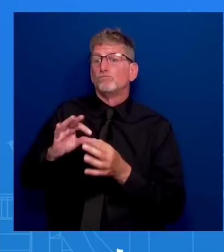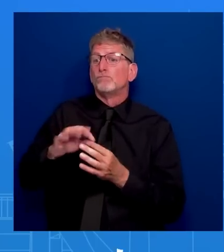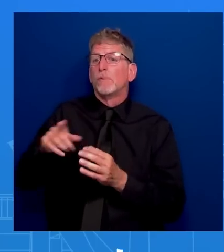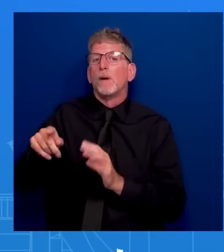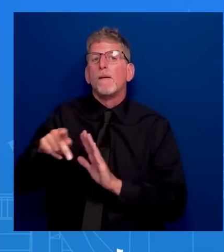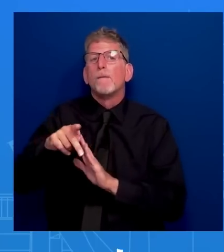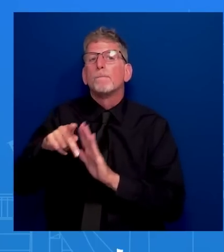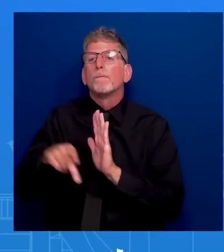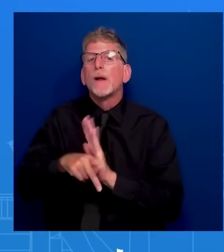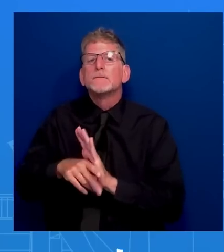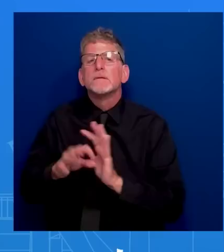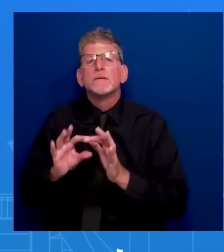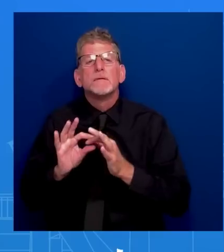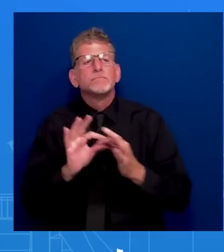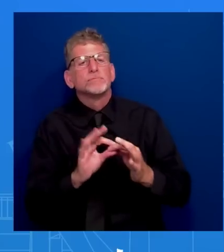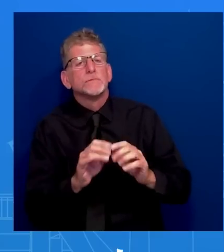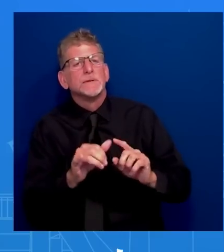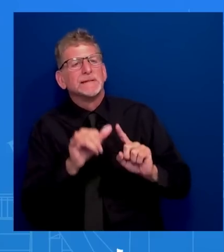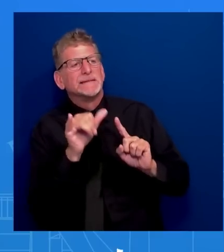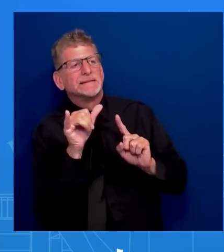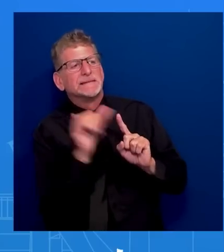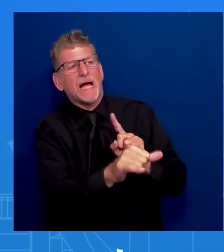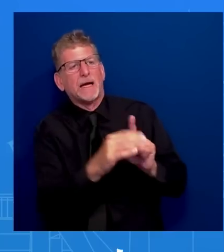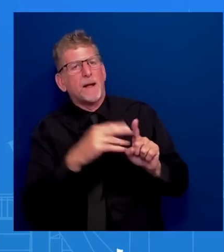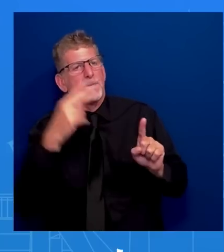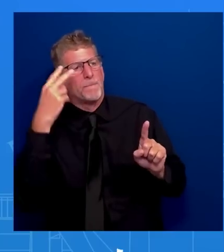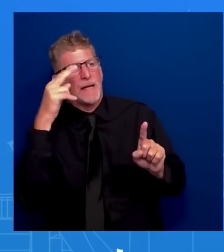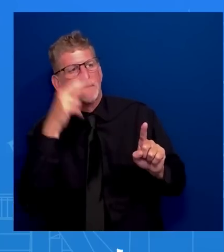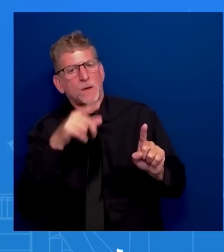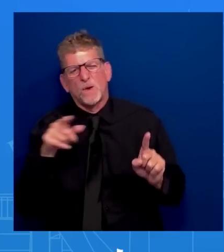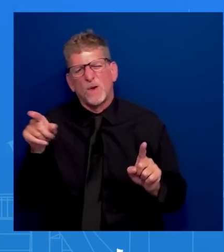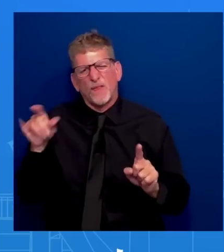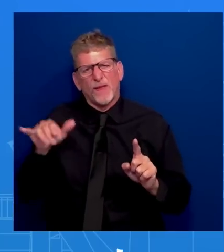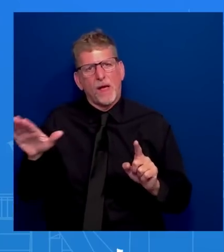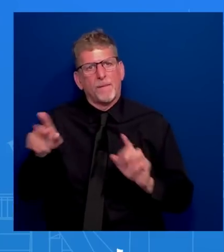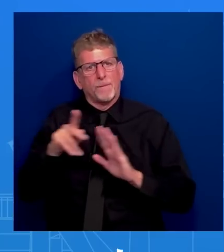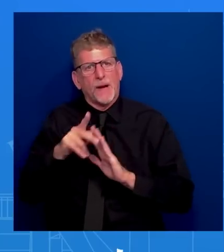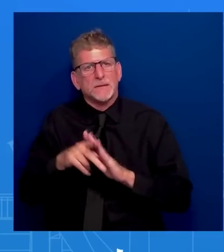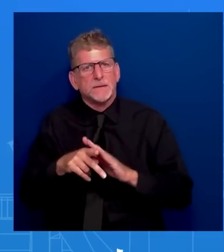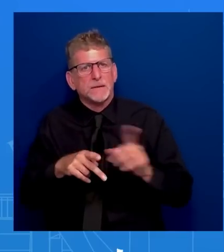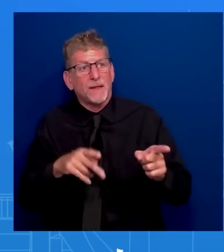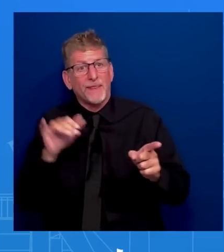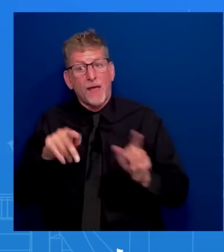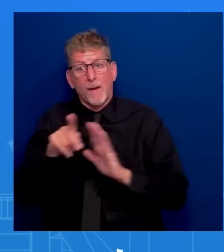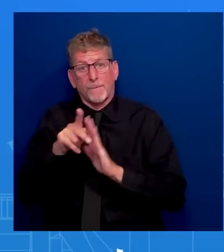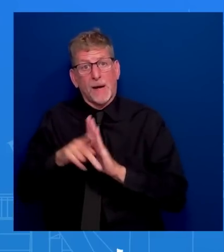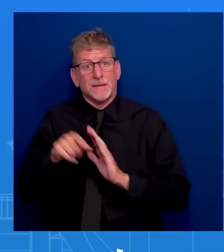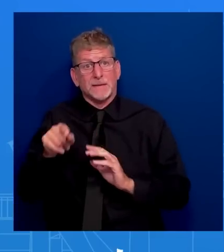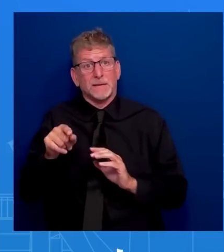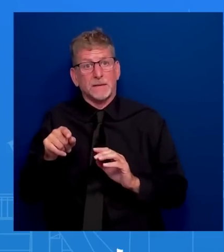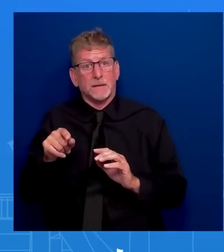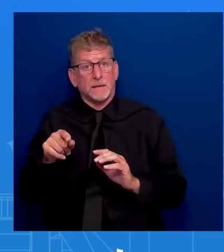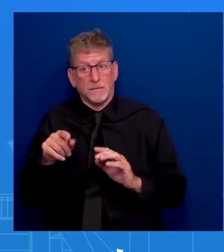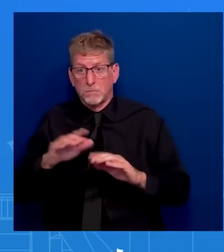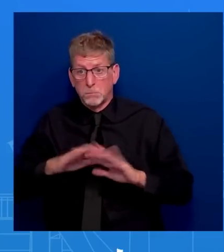about the timing of this decision. The Supreme Court ruled in June -- late June -- that the administration had the authority